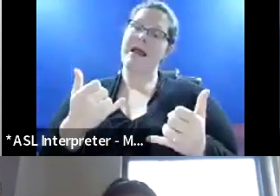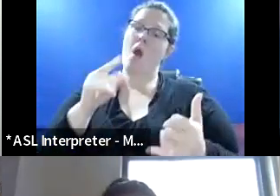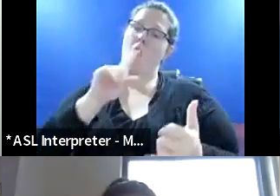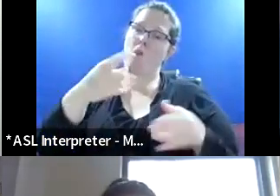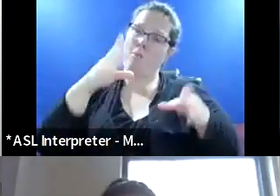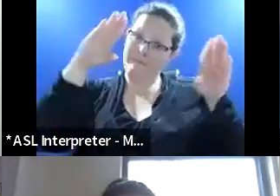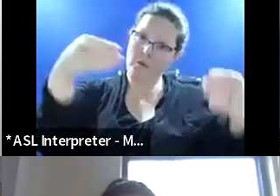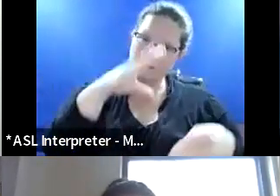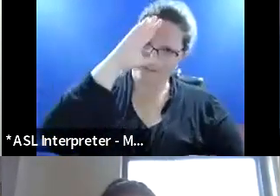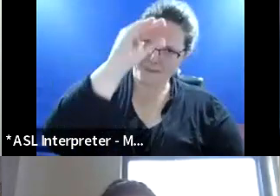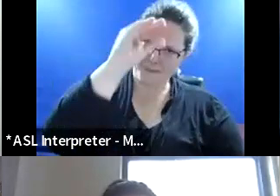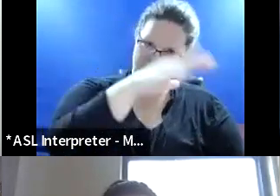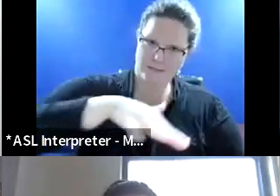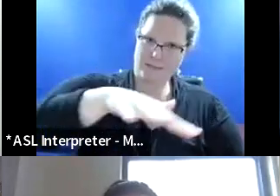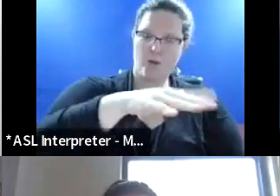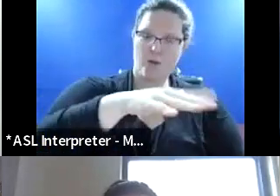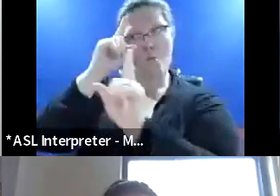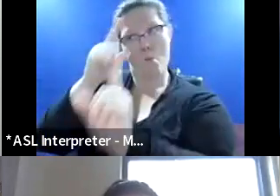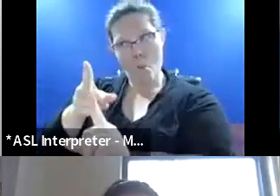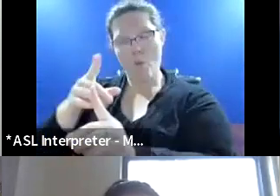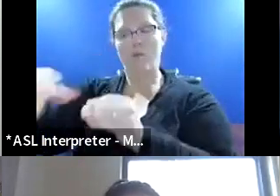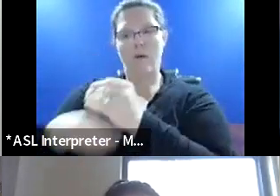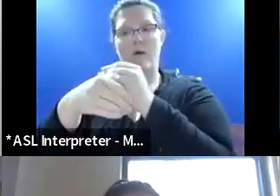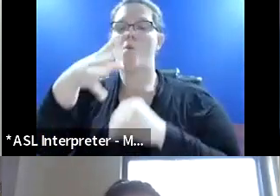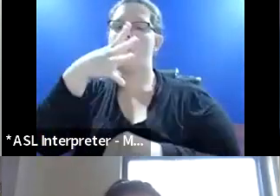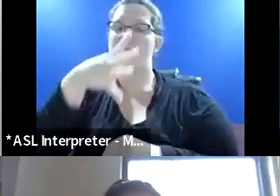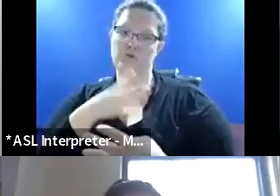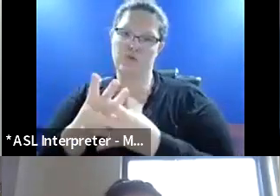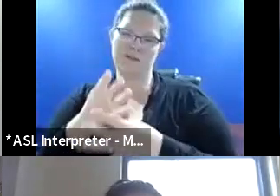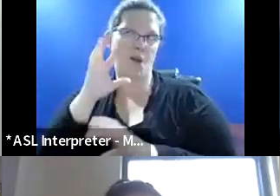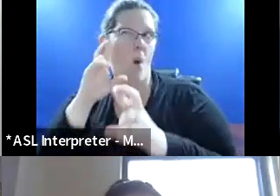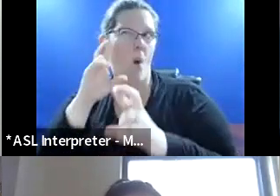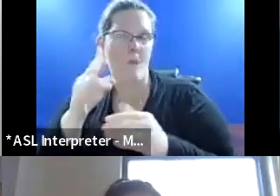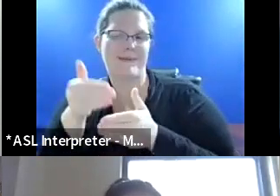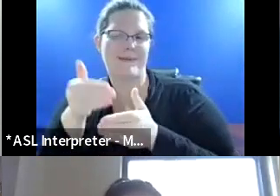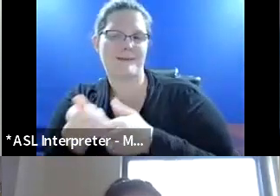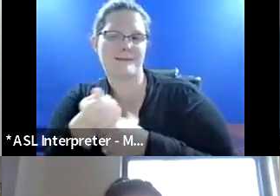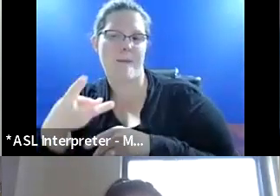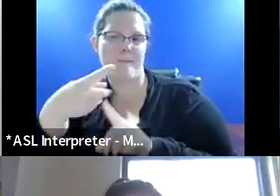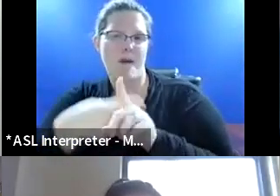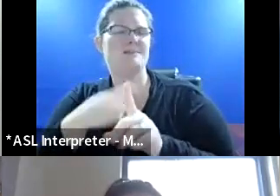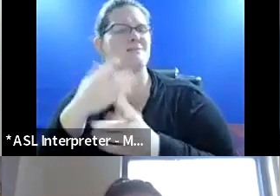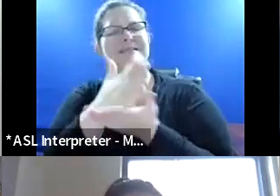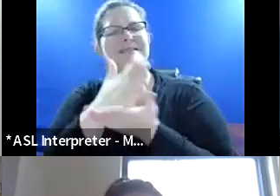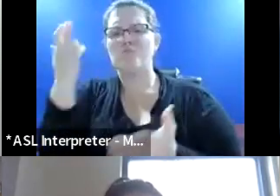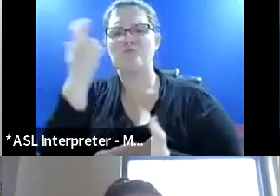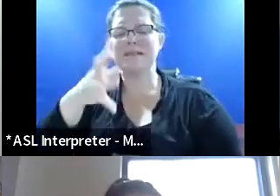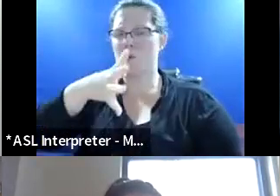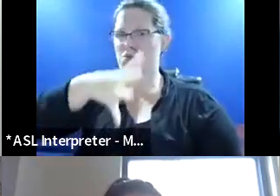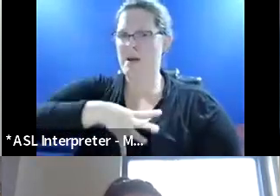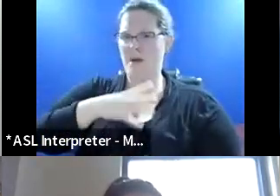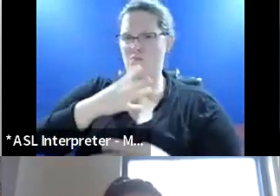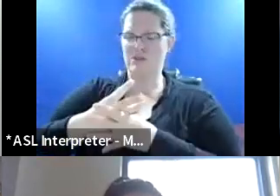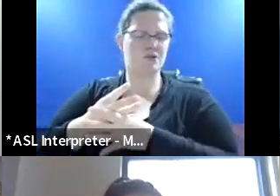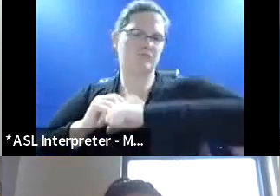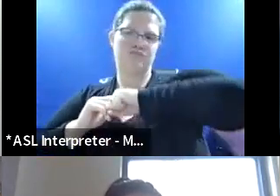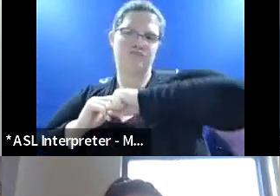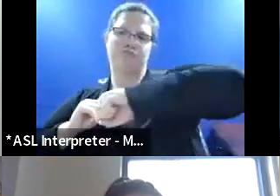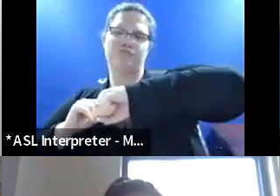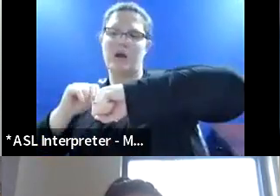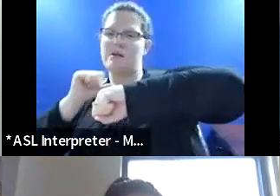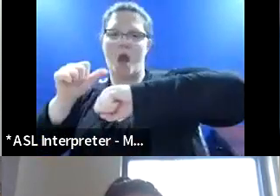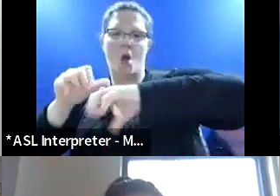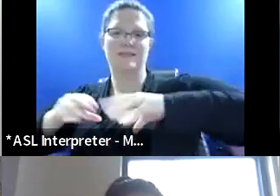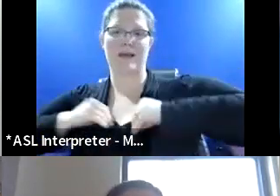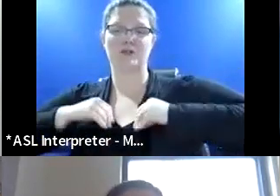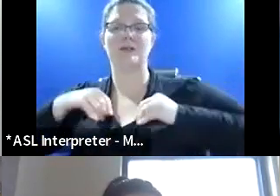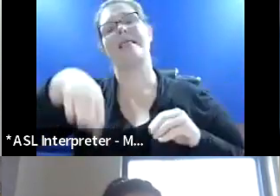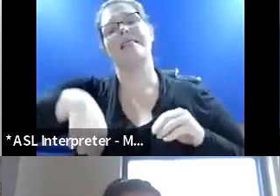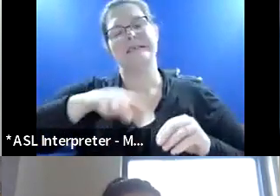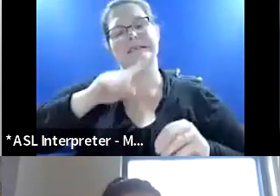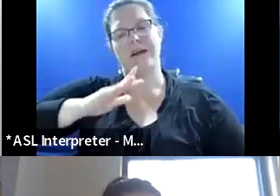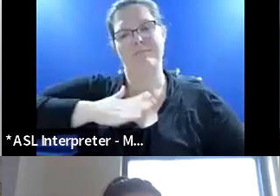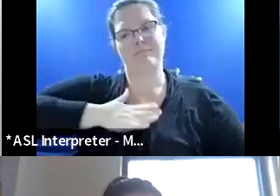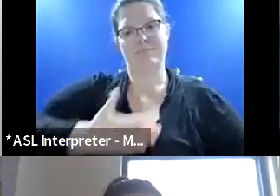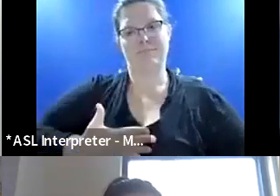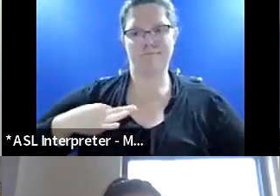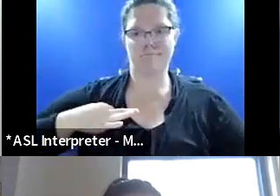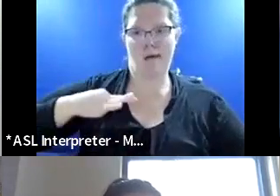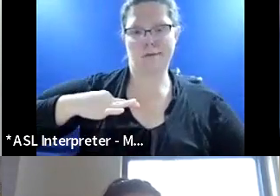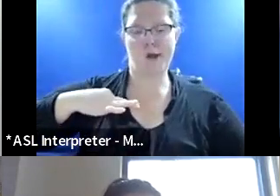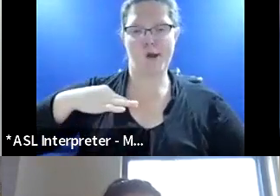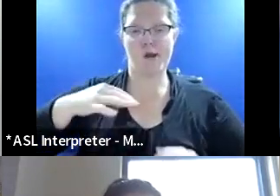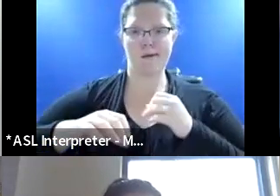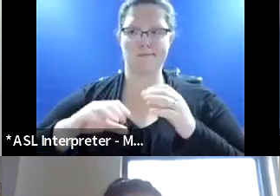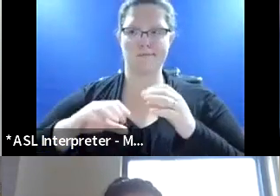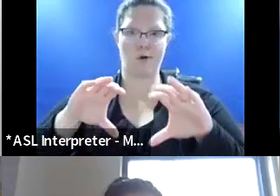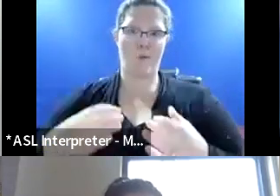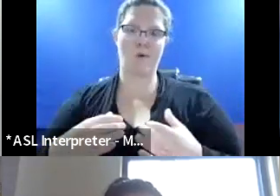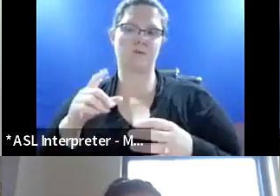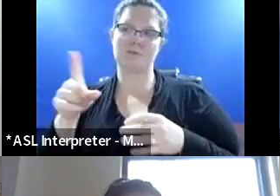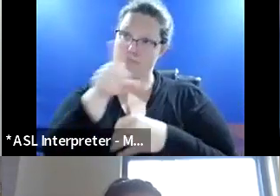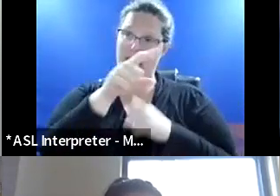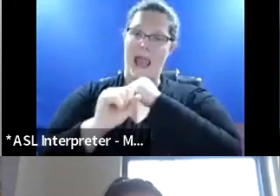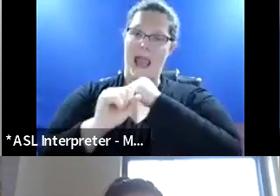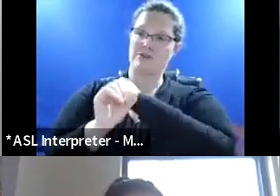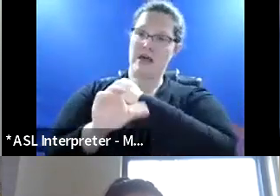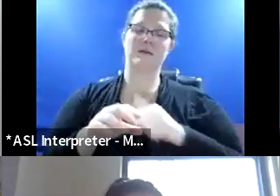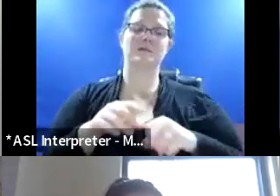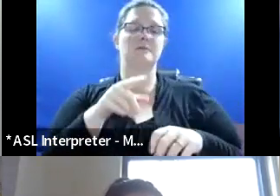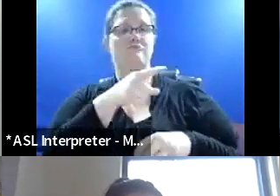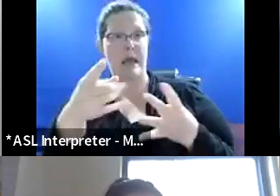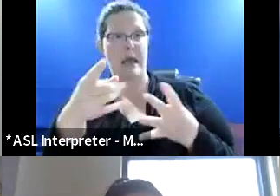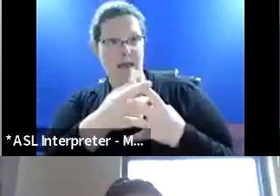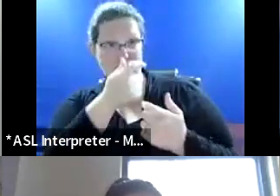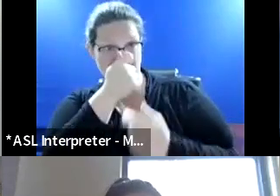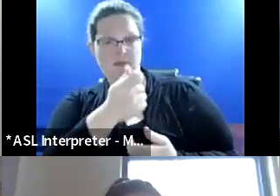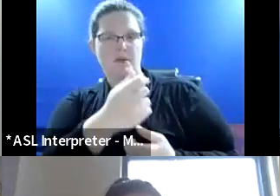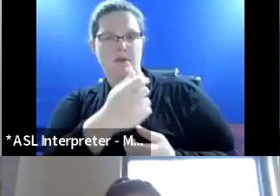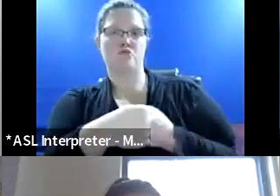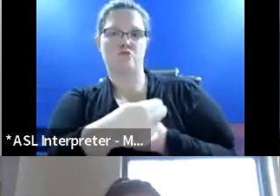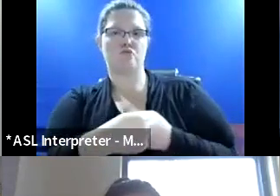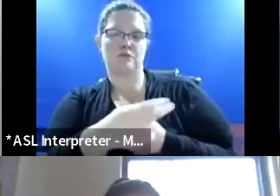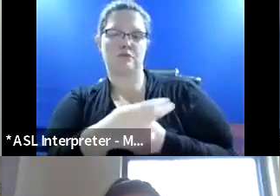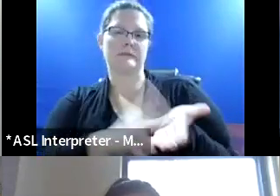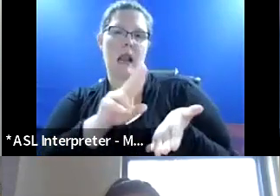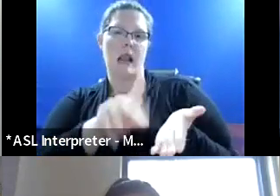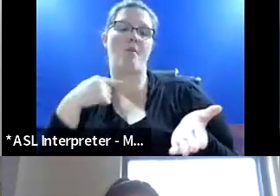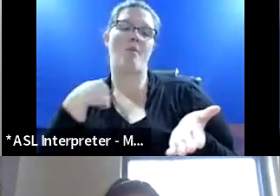WE WERE MAKING INTRODUCTIONS, JOINING TWO VERY DIFFERENT WORLDS TOGETHER TO ACHIEVE A REALLY IMPORTANT PURPOSE IN THESE MEN'S LIVES.